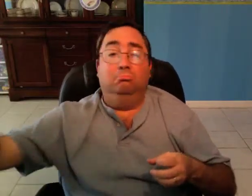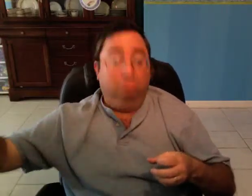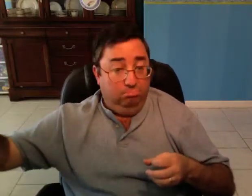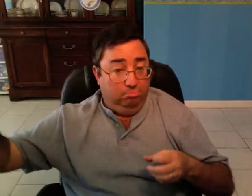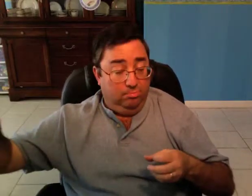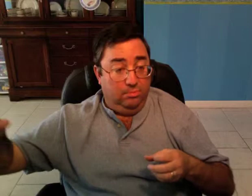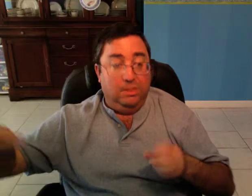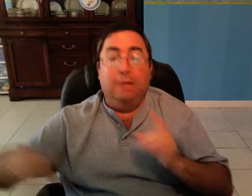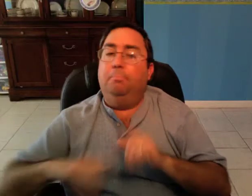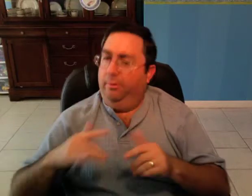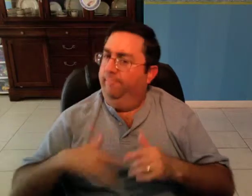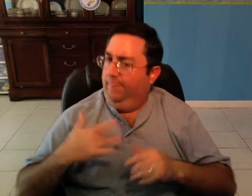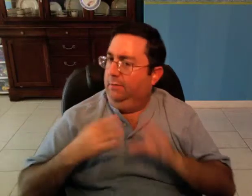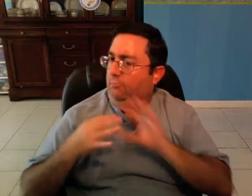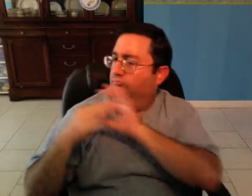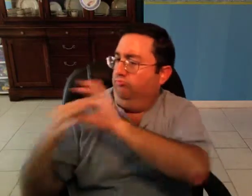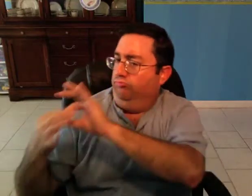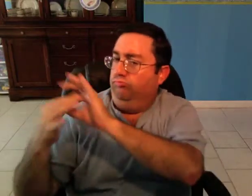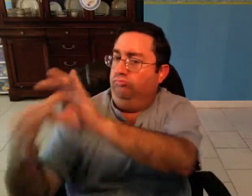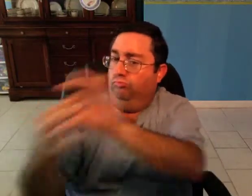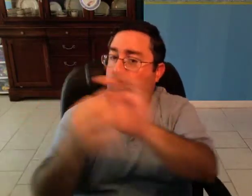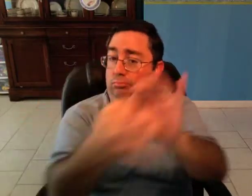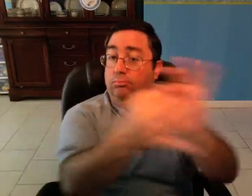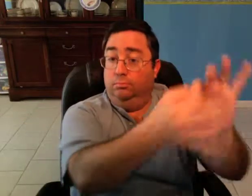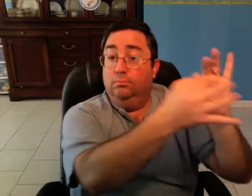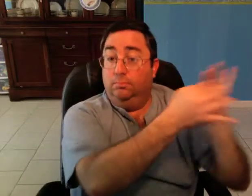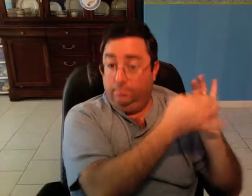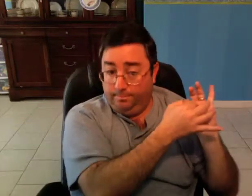But they still feel affiliations to other Gays.